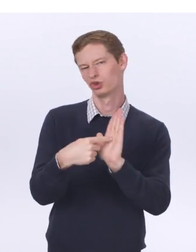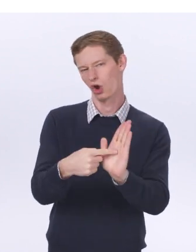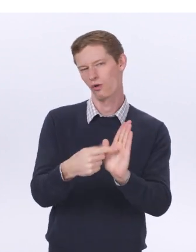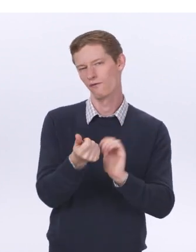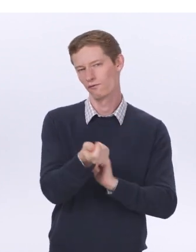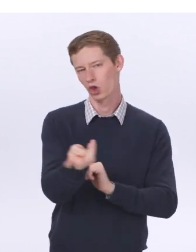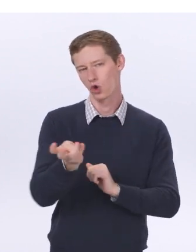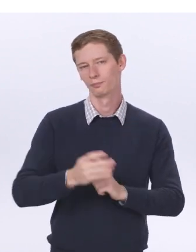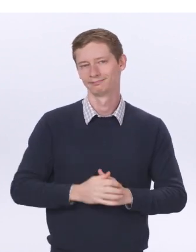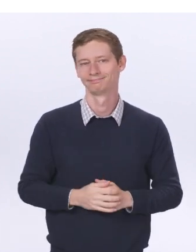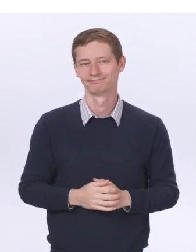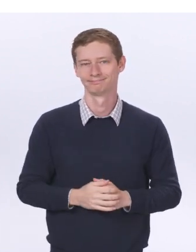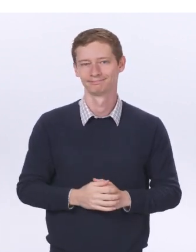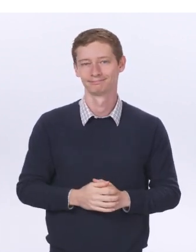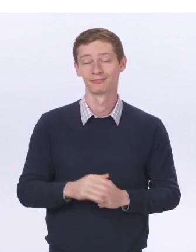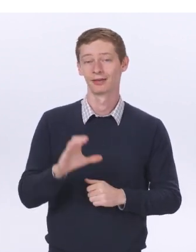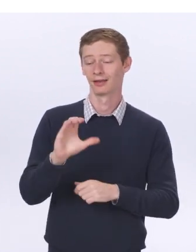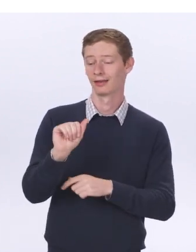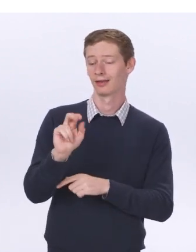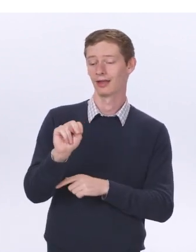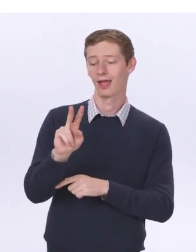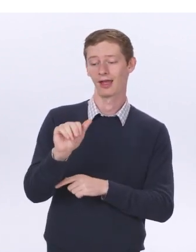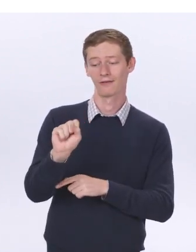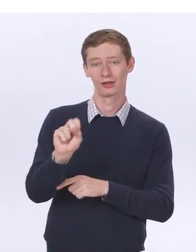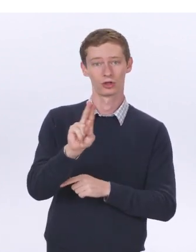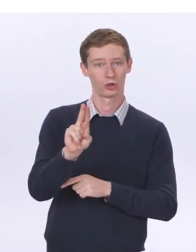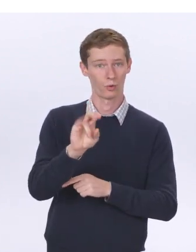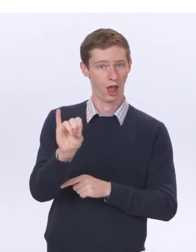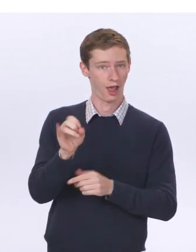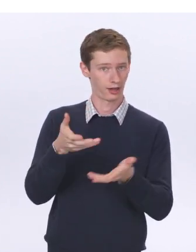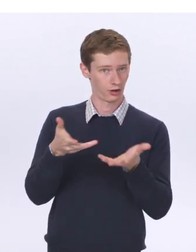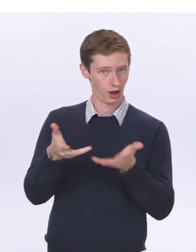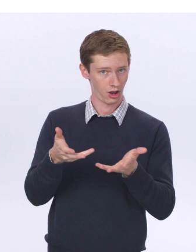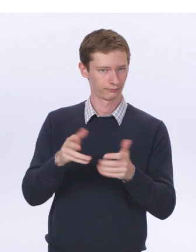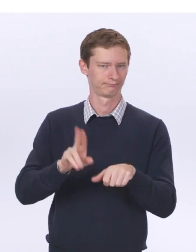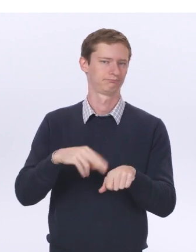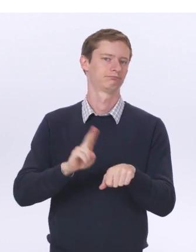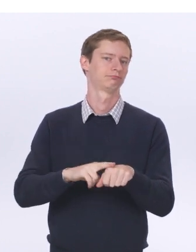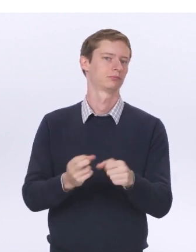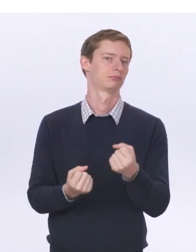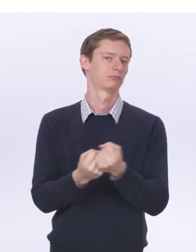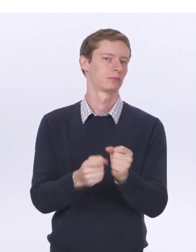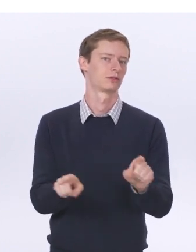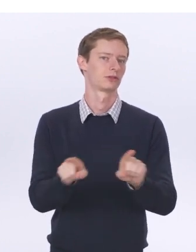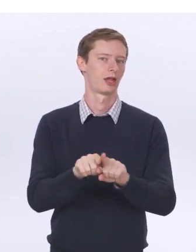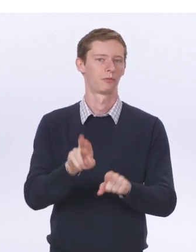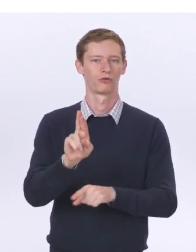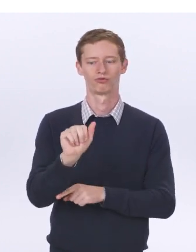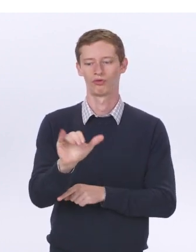we of course support the same Raycast interaction model that you might be familiar with from controller-based experiences,